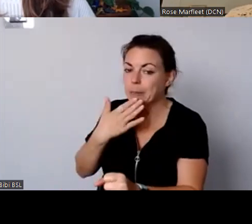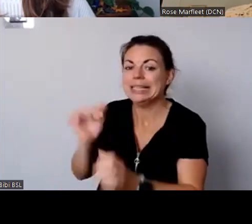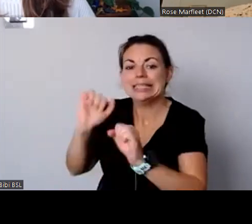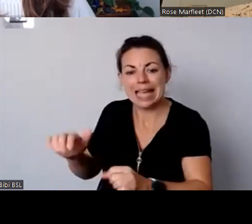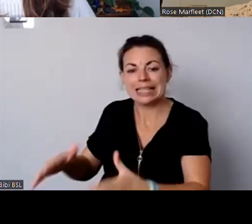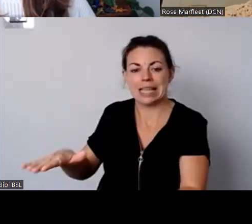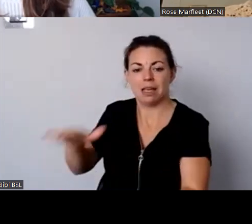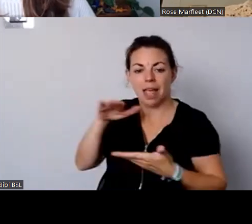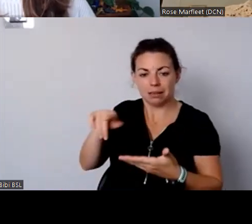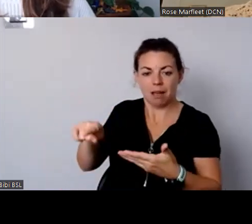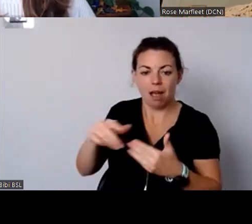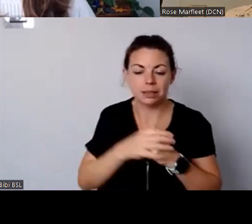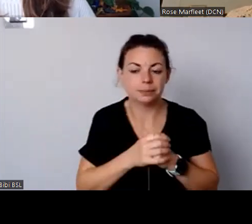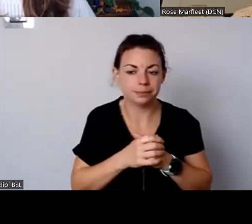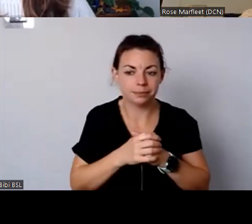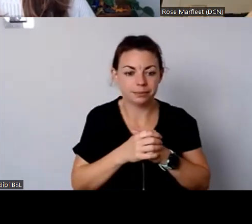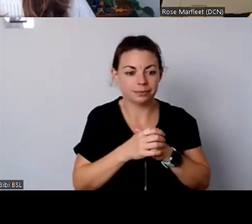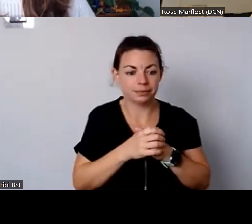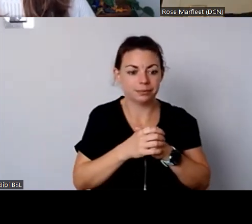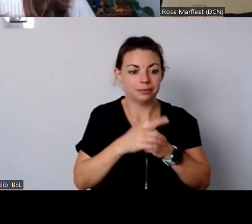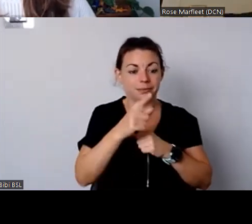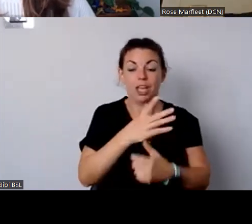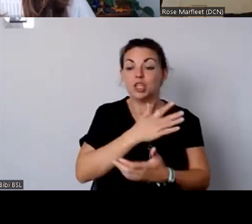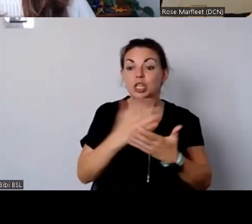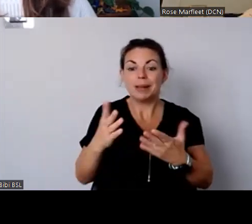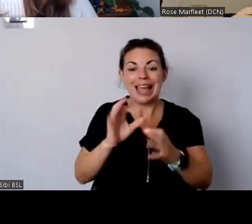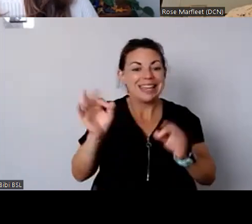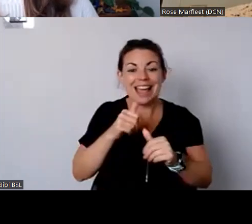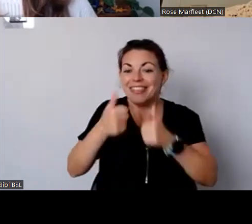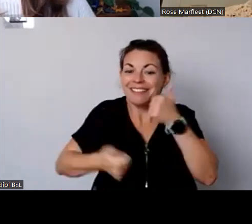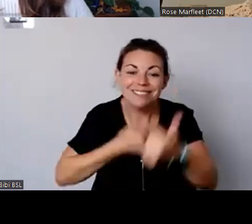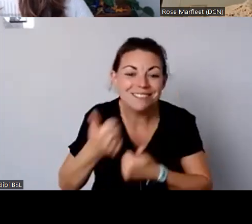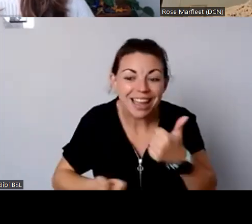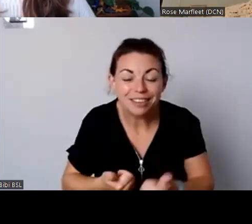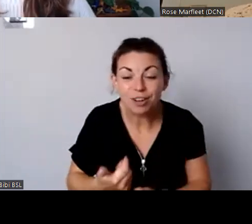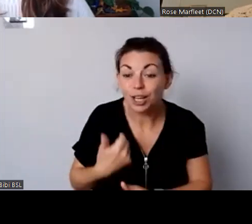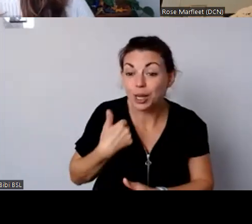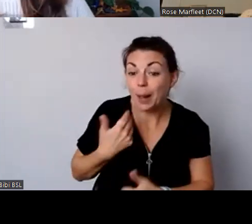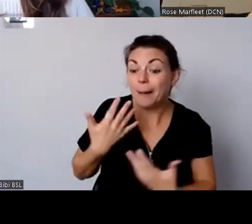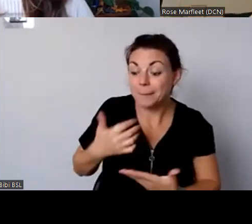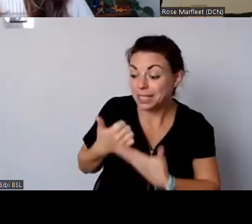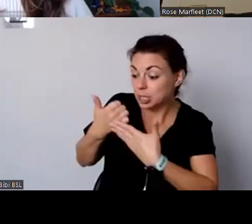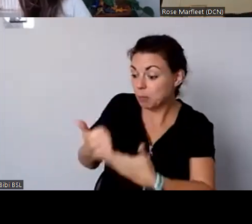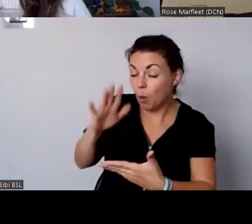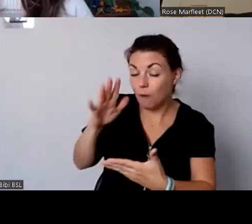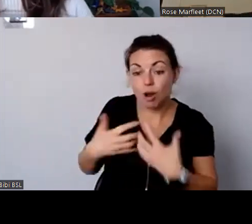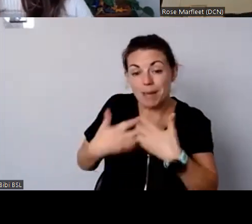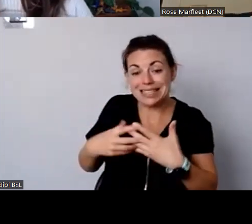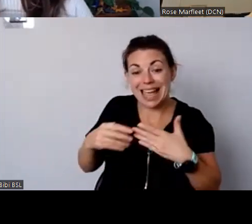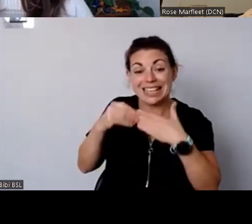Just to be clear, we won't play favorites and just because you had support from a tech champion doesn't mean that you'll make your way